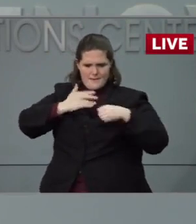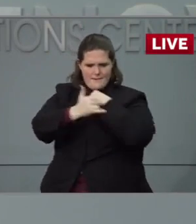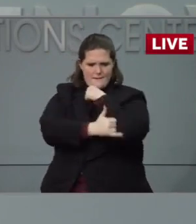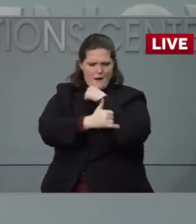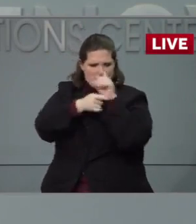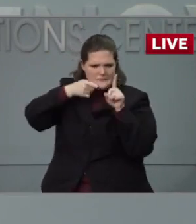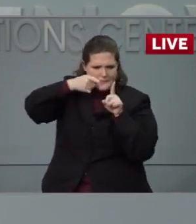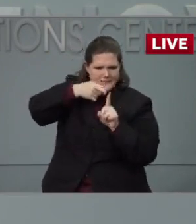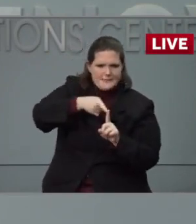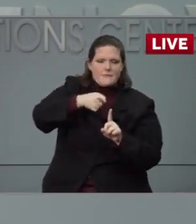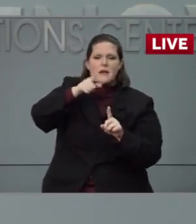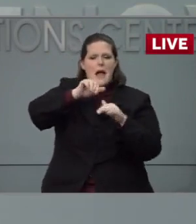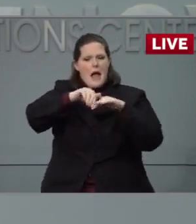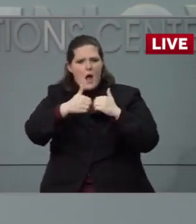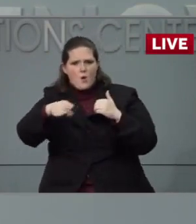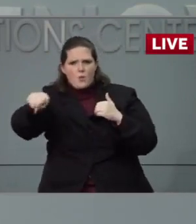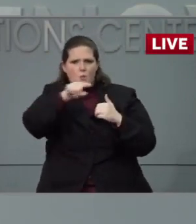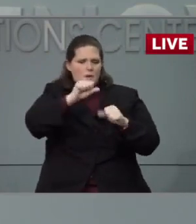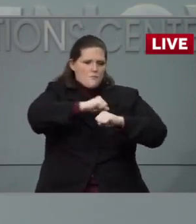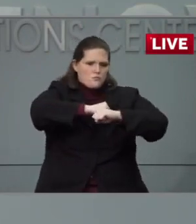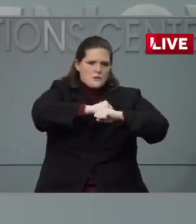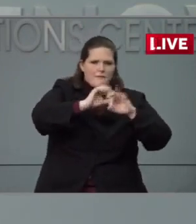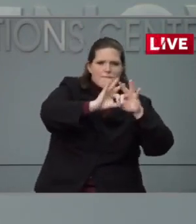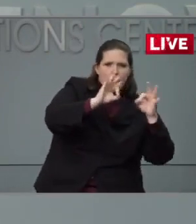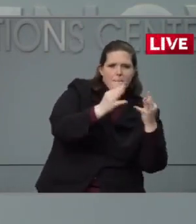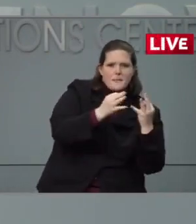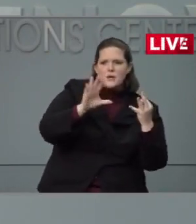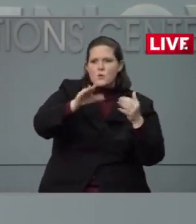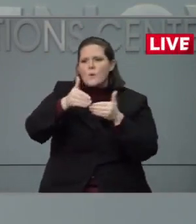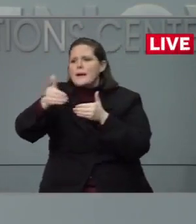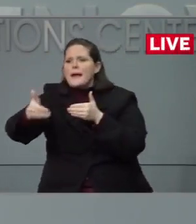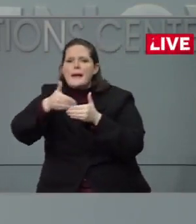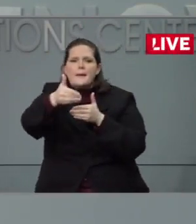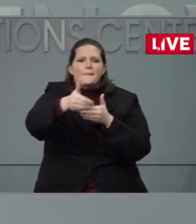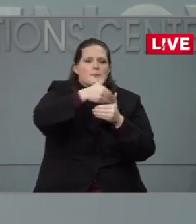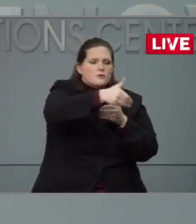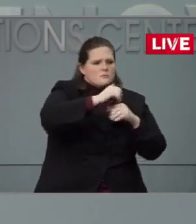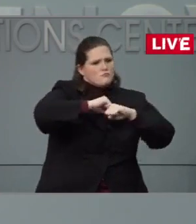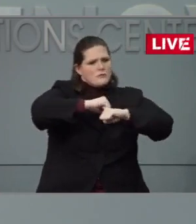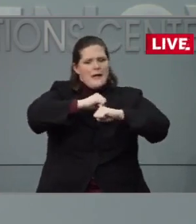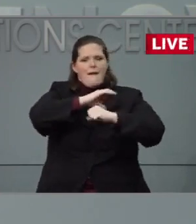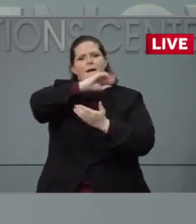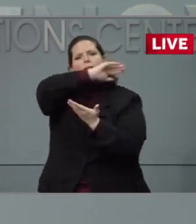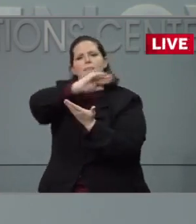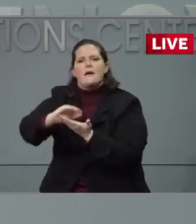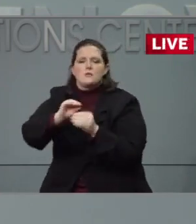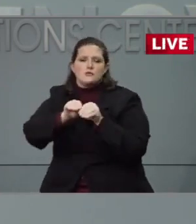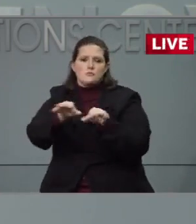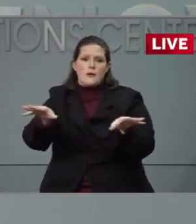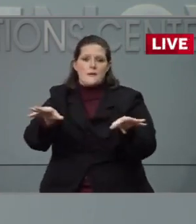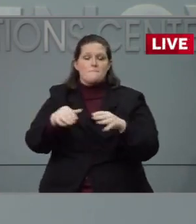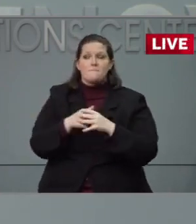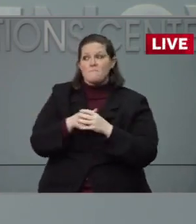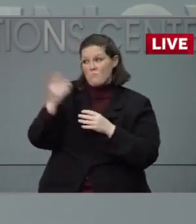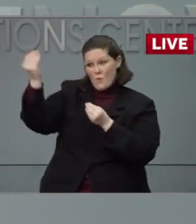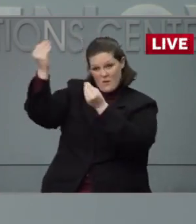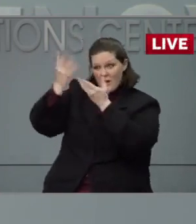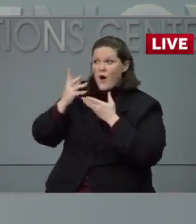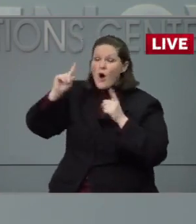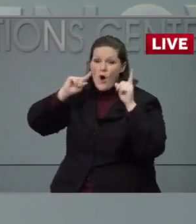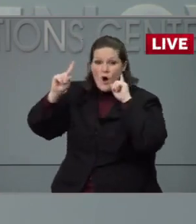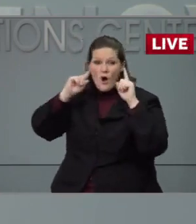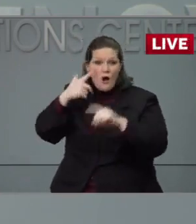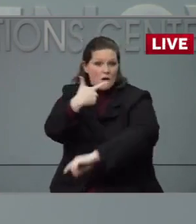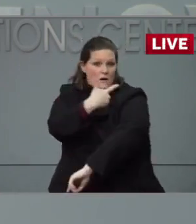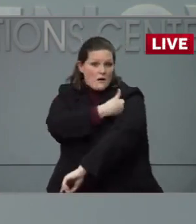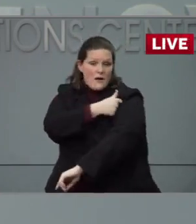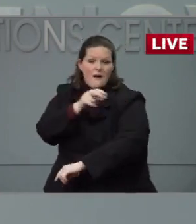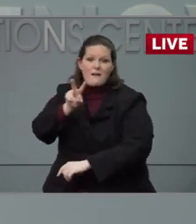THE COVID-19 SYSTEM GIVES NORTH CAROLINIANS AN EASY WAY TO SEE HOW THEIR COUNTY IS DOING, AND KNOW WHAT THEY CAN DO TO HELP PROTECT THEIR FAMILY AND NEIGHBORS TO SLOW THE SPREAD OF